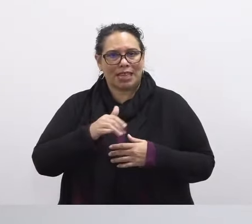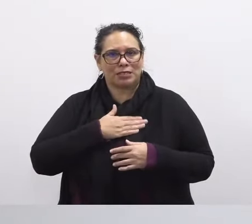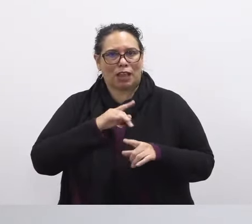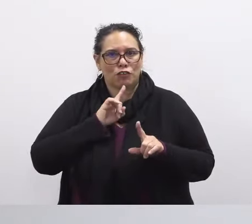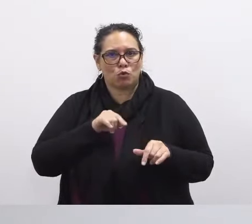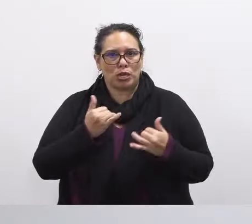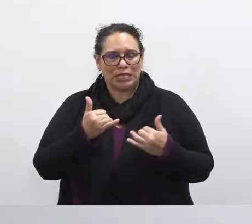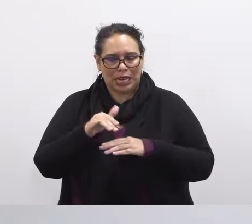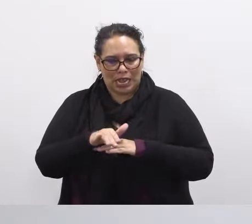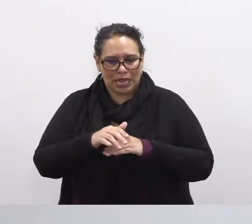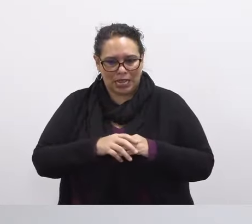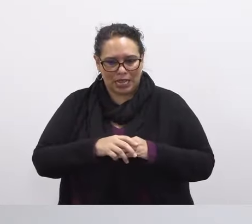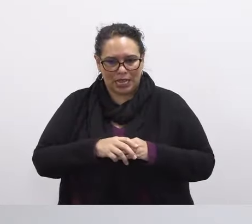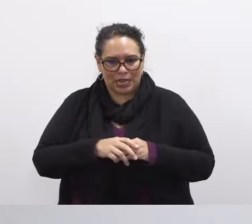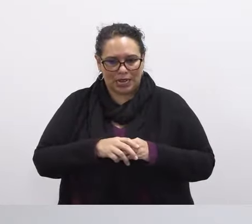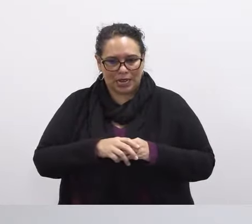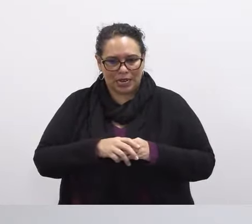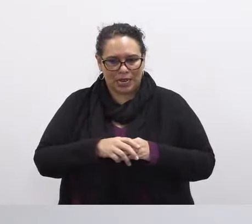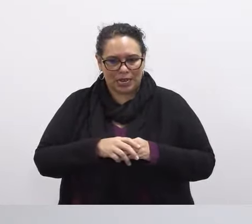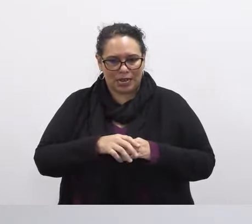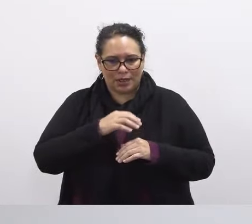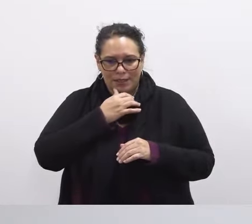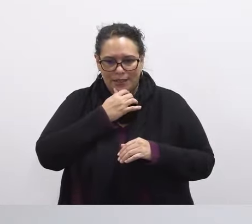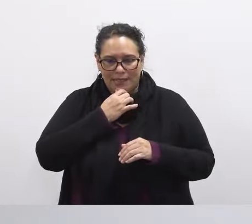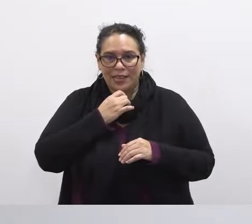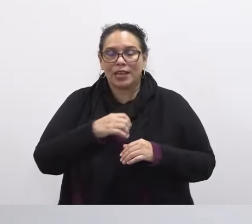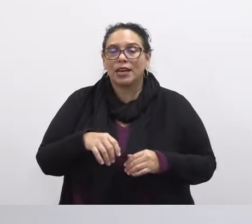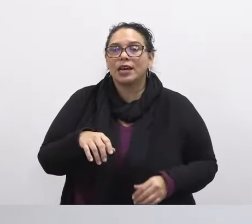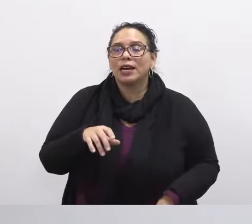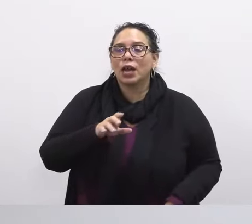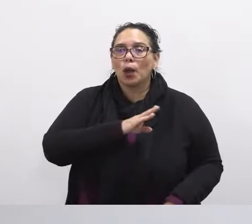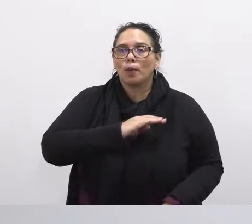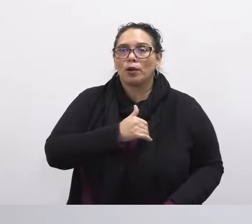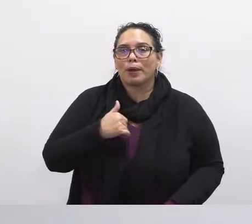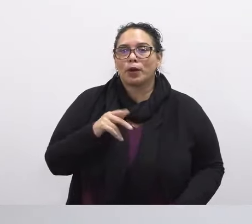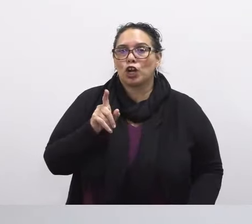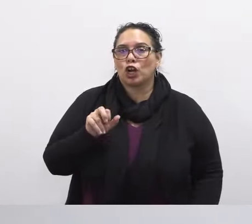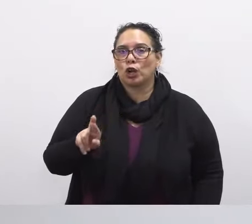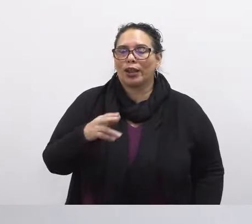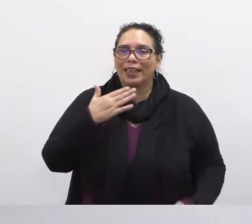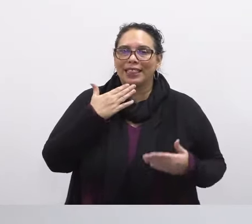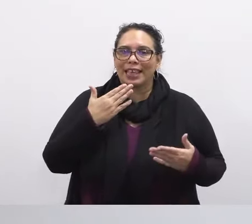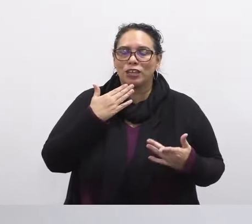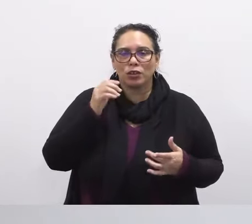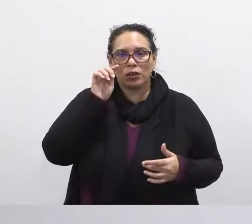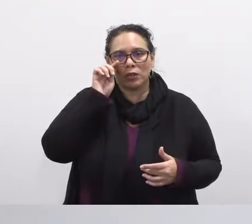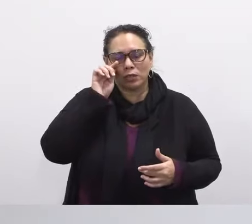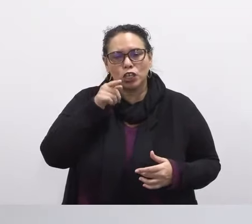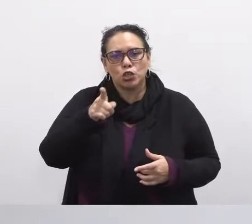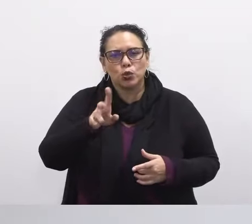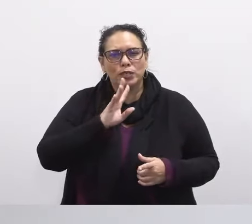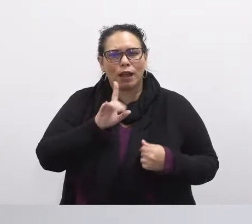Of course, board member Kerr. Thank you. I just wanted to add, because you're talking about facilities,